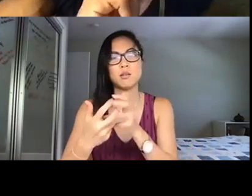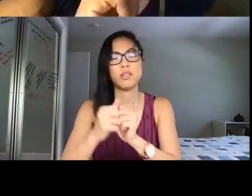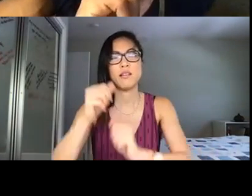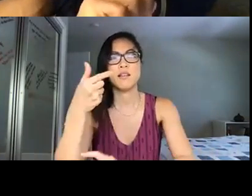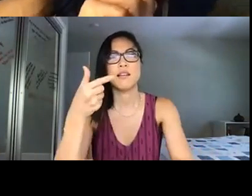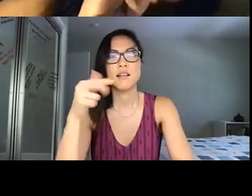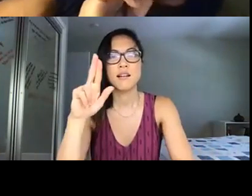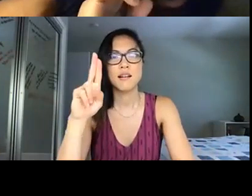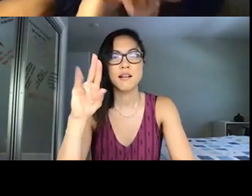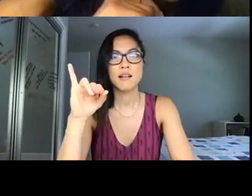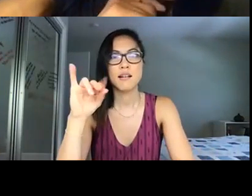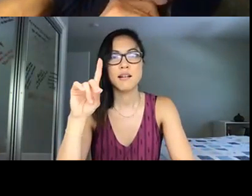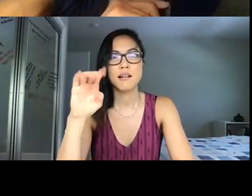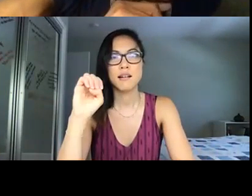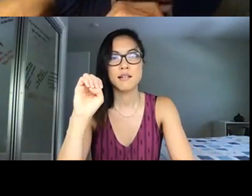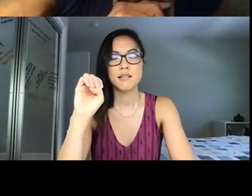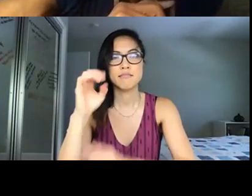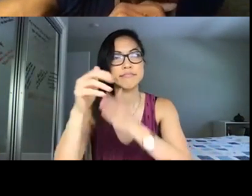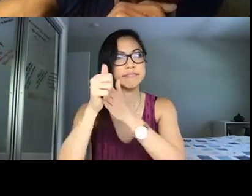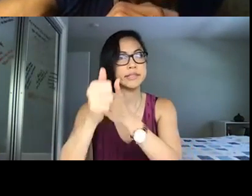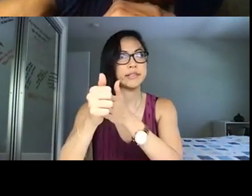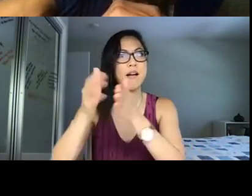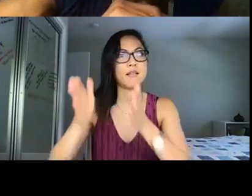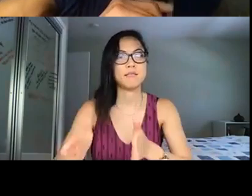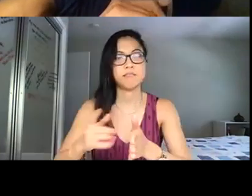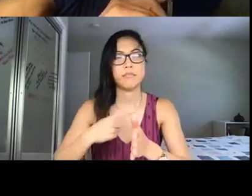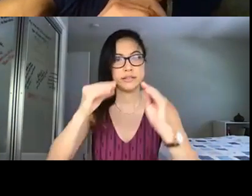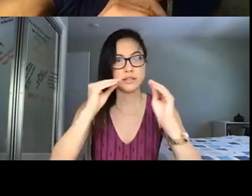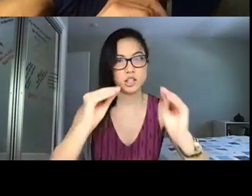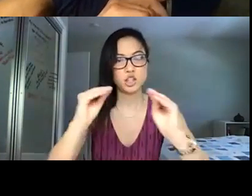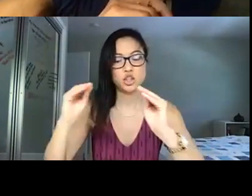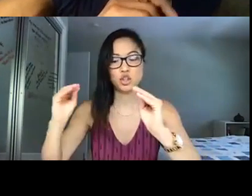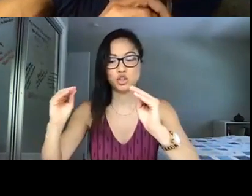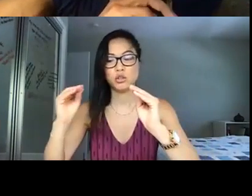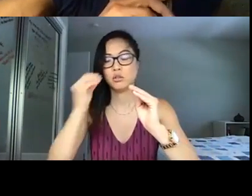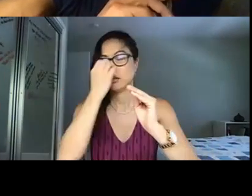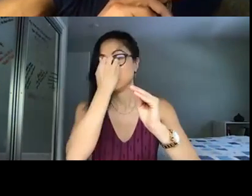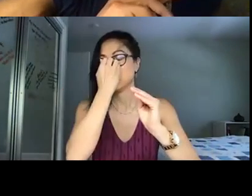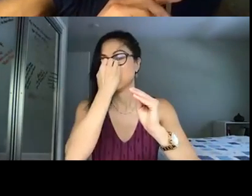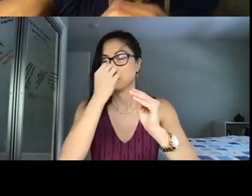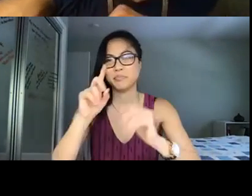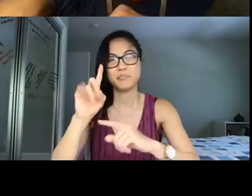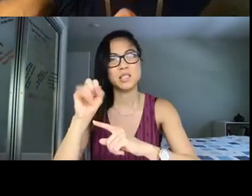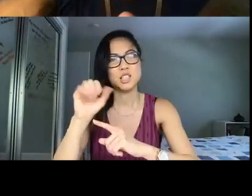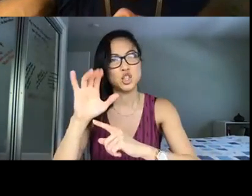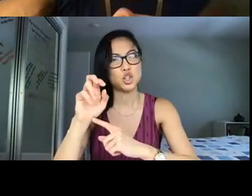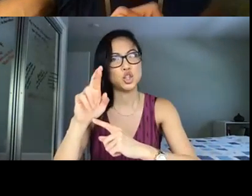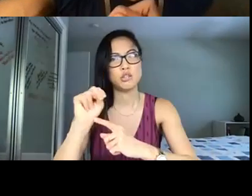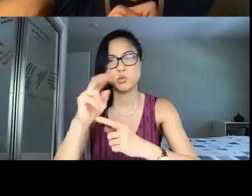and advise using my gifts of well earned discernment and wisdom. I think I see myself as an educator first in most